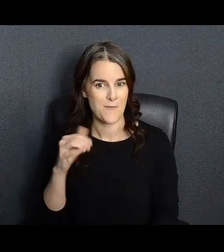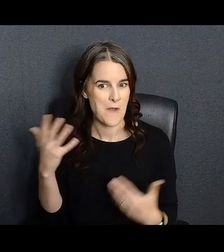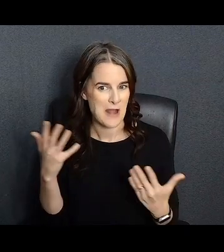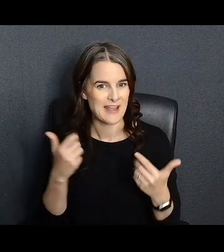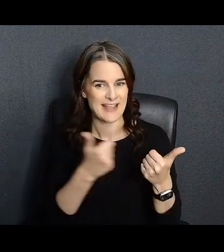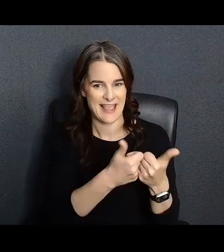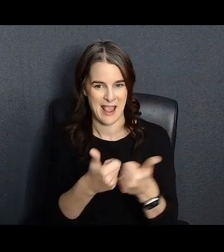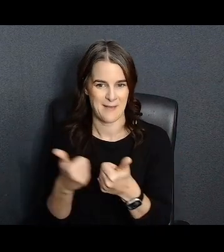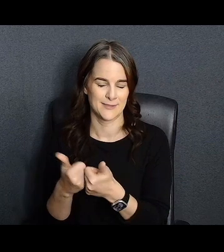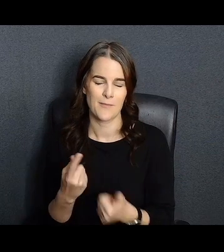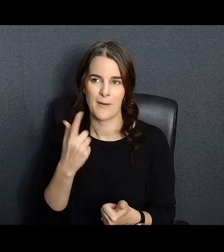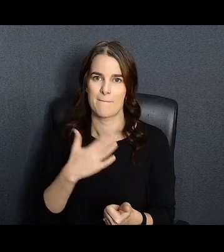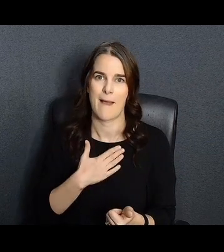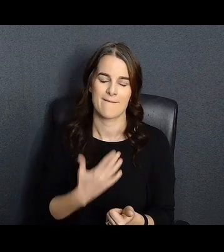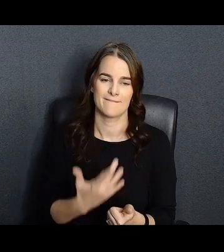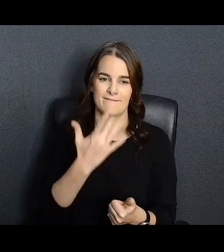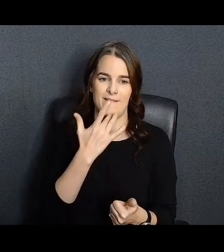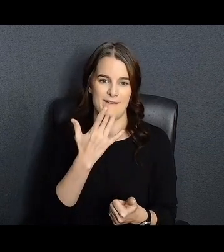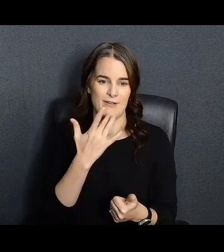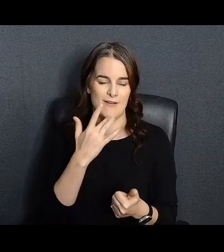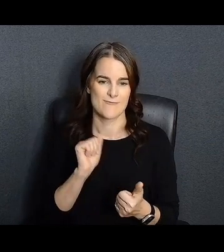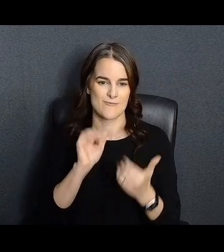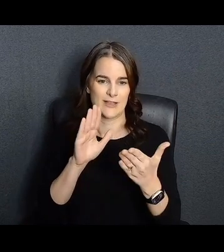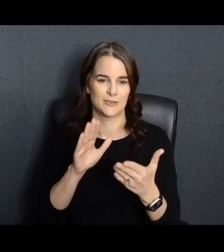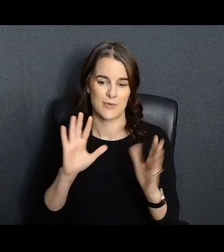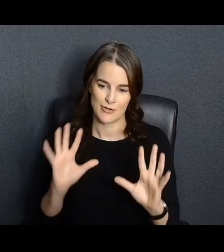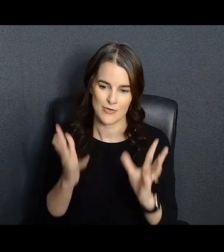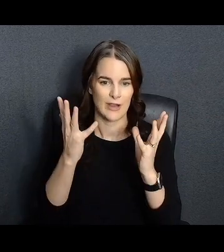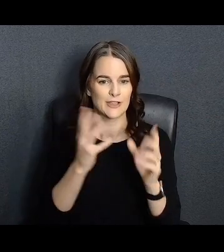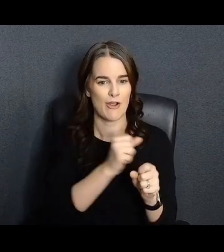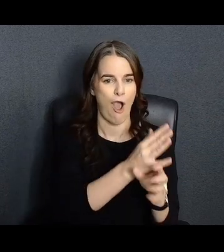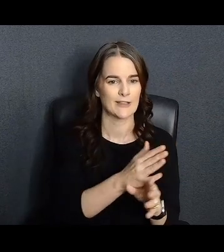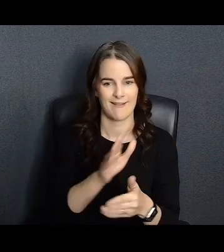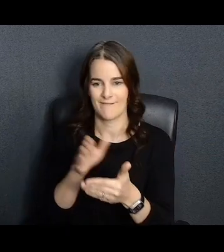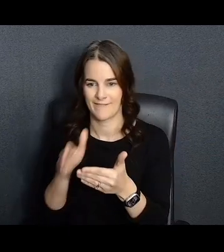to encourage cause and effect. If you're just starting a device with somebody